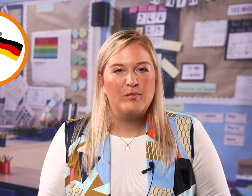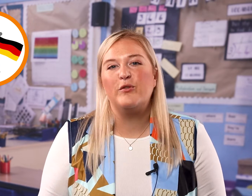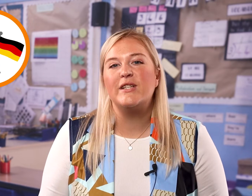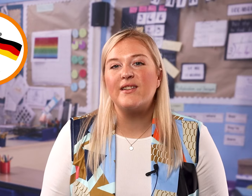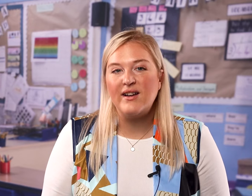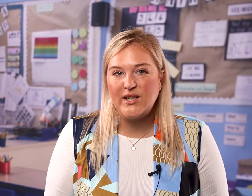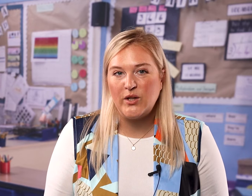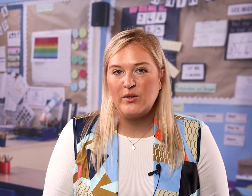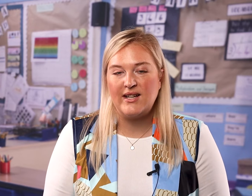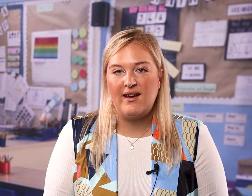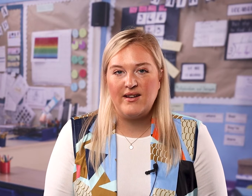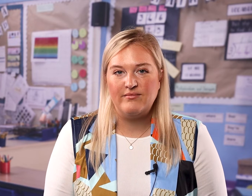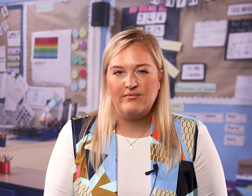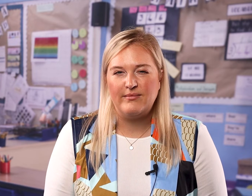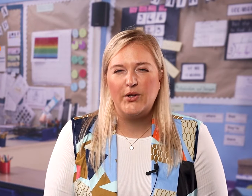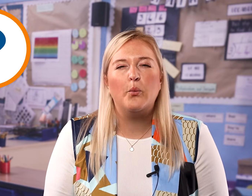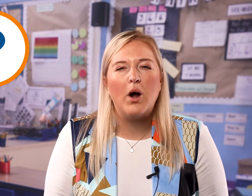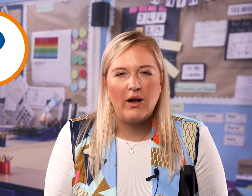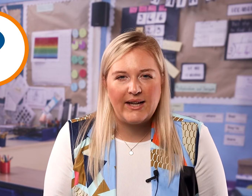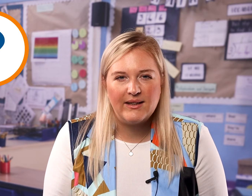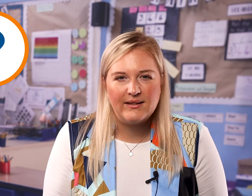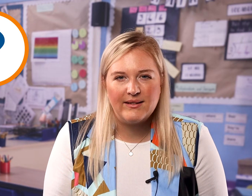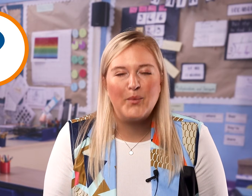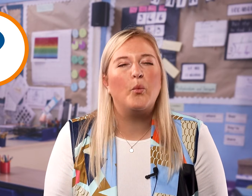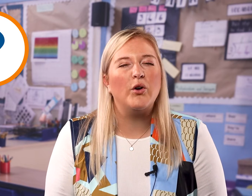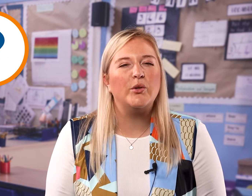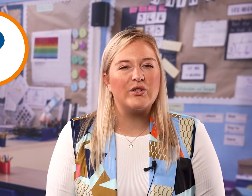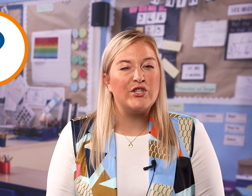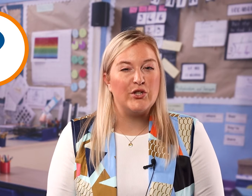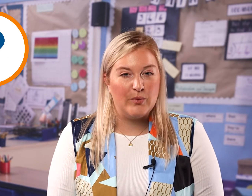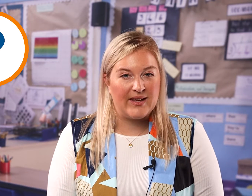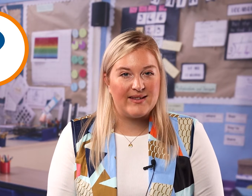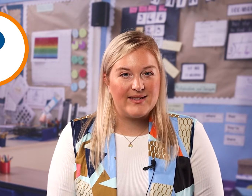Before deciding what you want to learn know why and what you want to do with it.